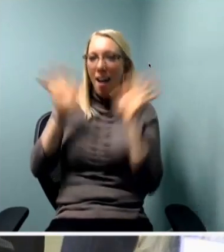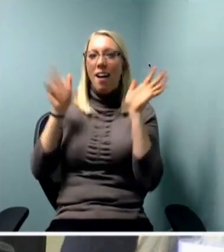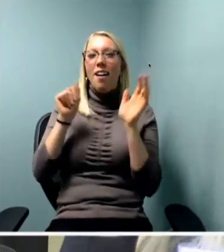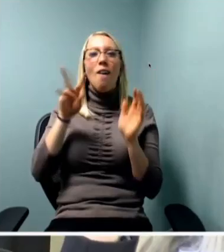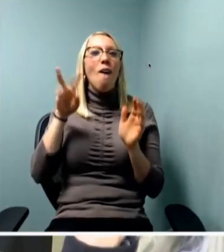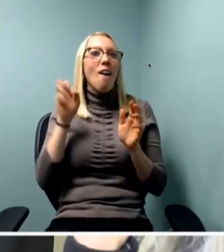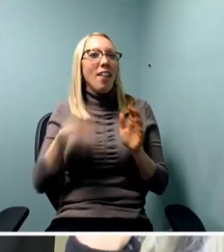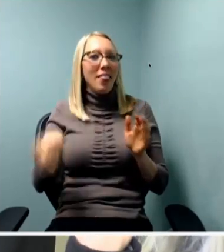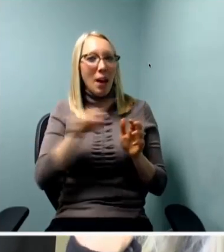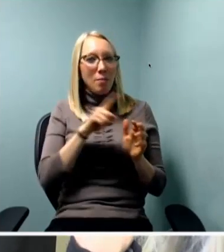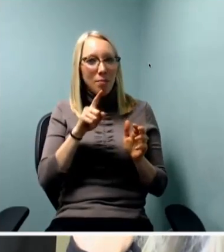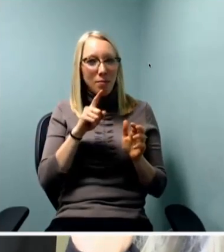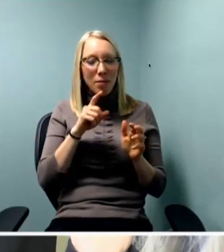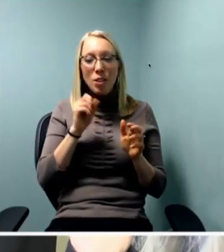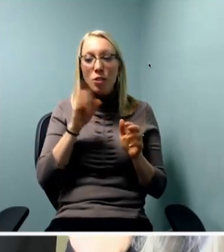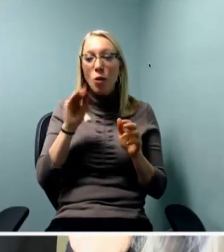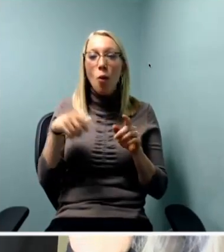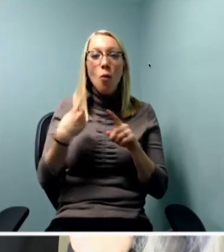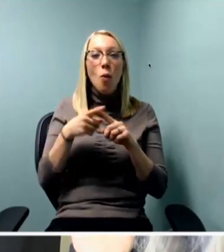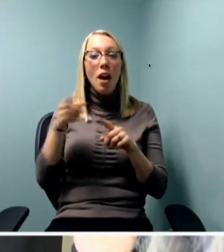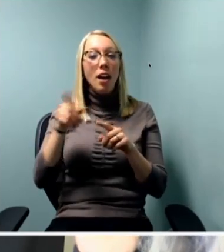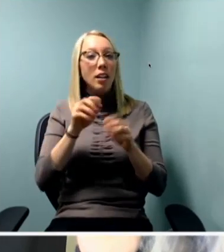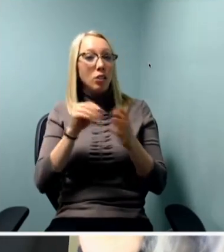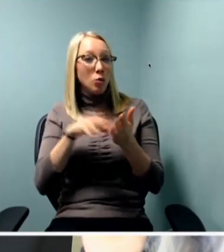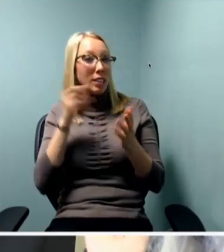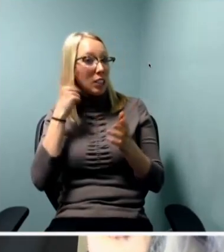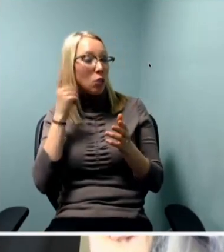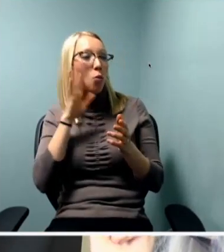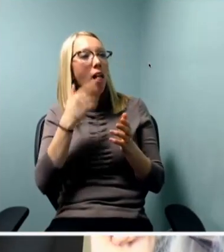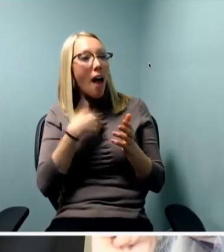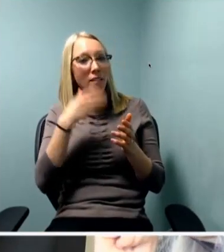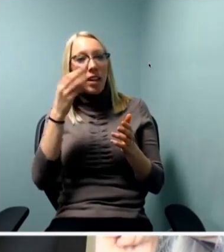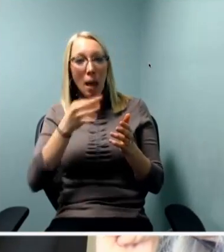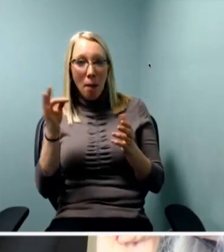to teach you hip-hop." And then I roll in, and they're like "What in the hell..?"